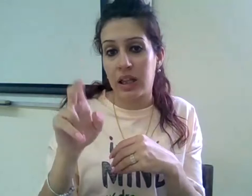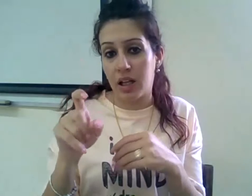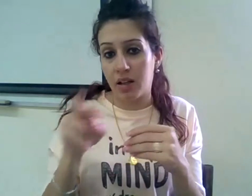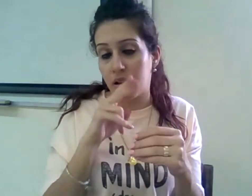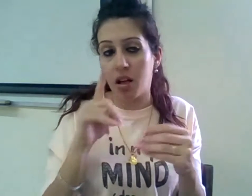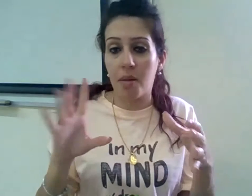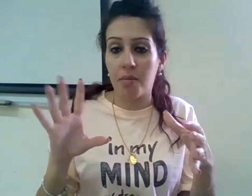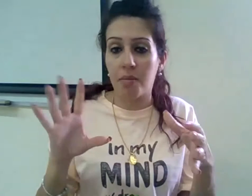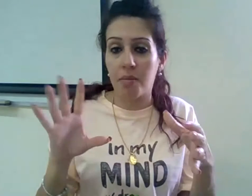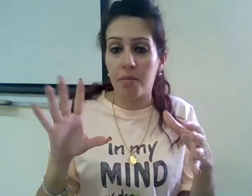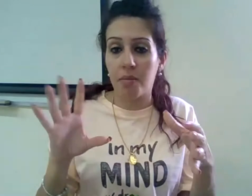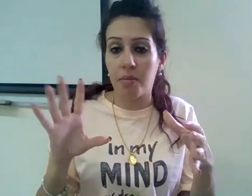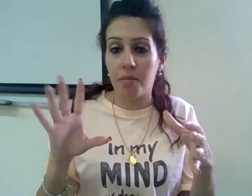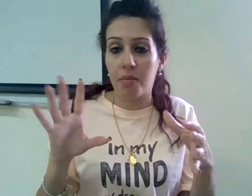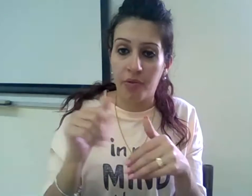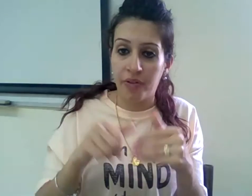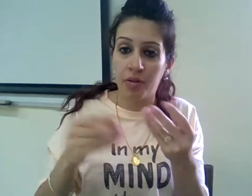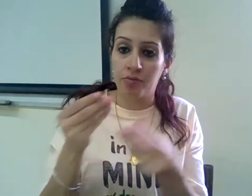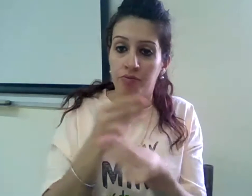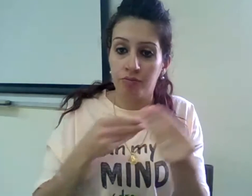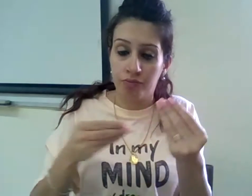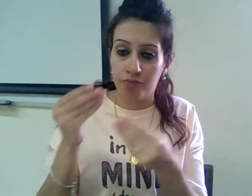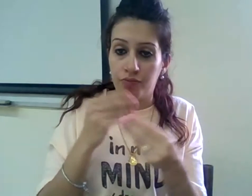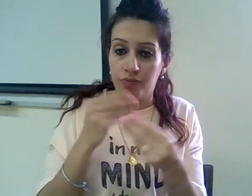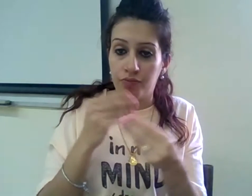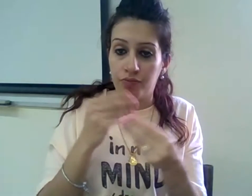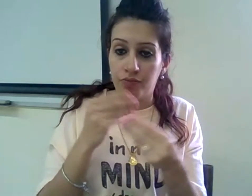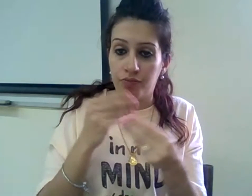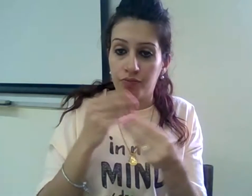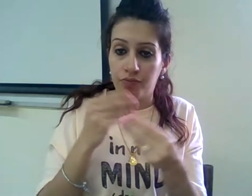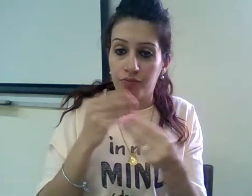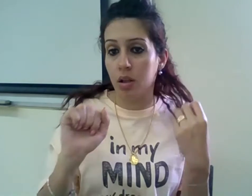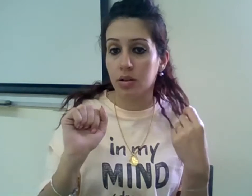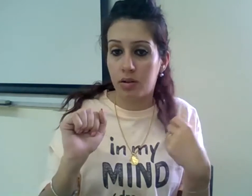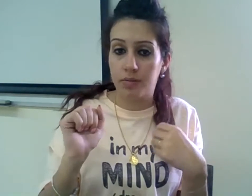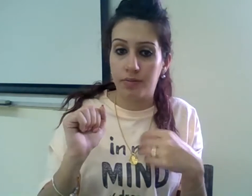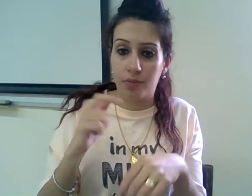separated from learning in the formal class environment.